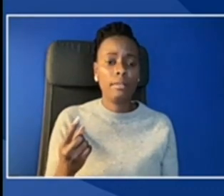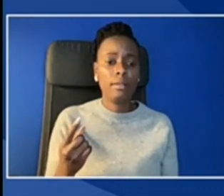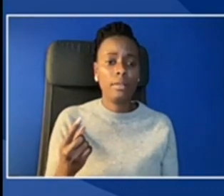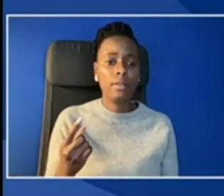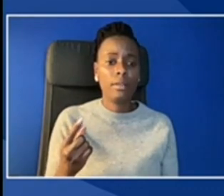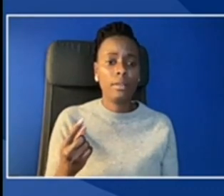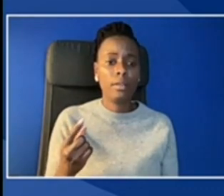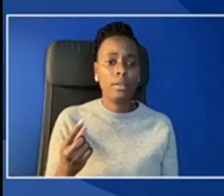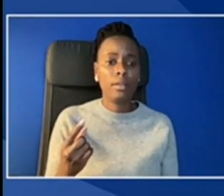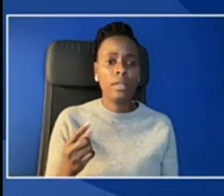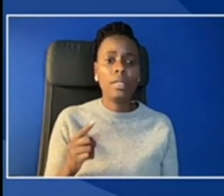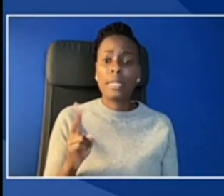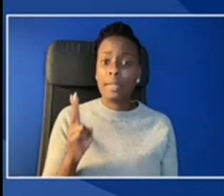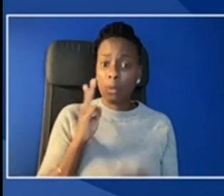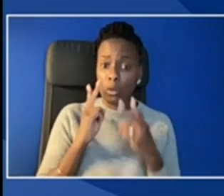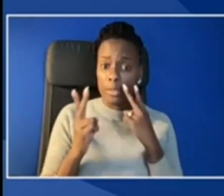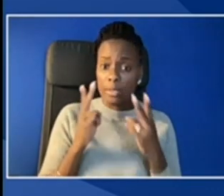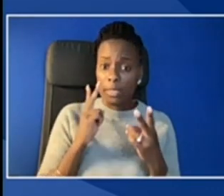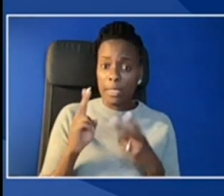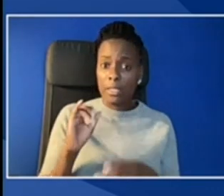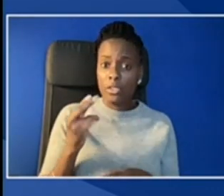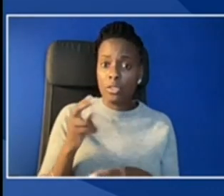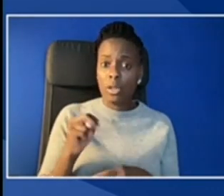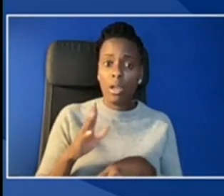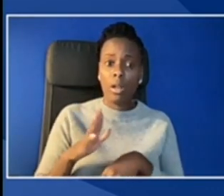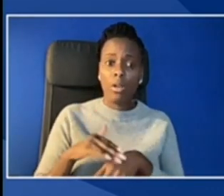police. The police are expecting the call.